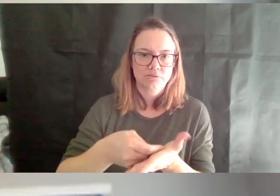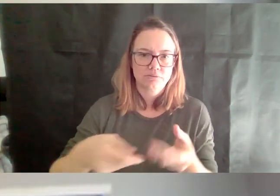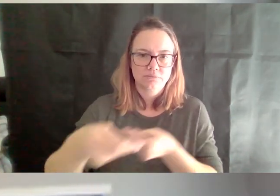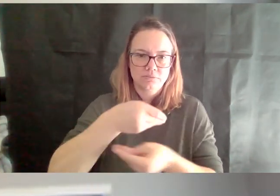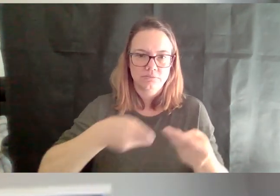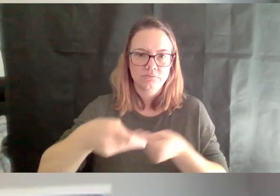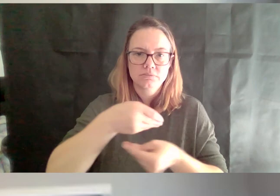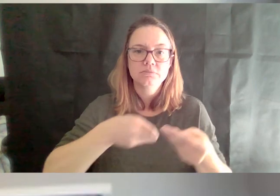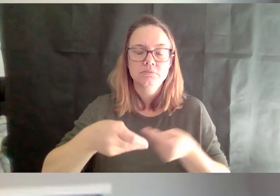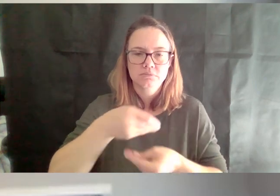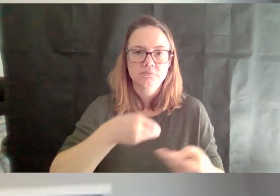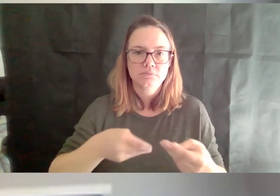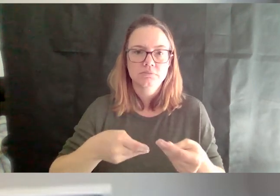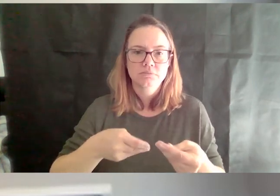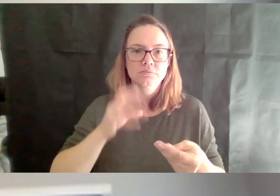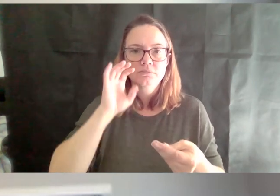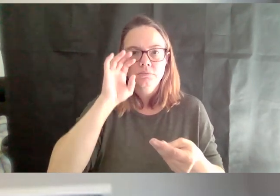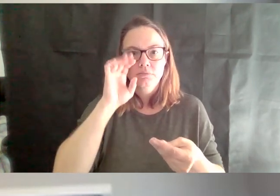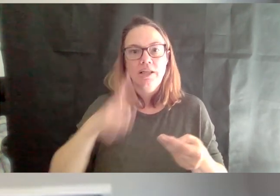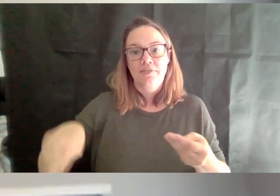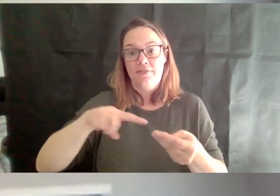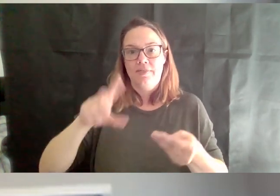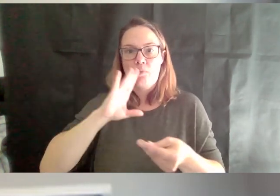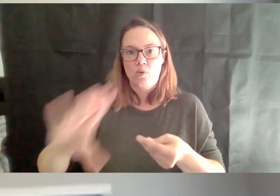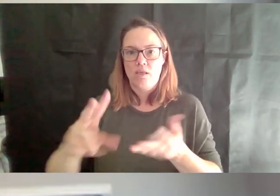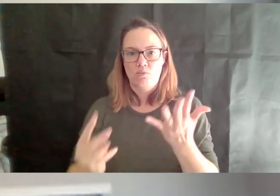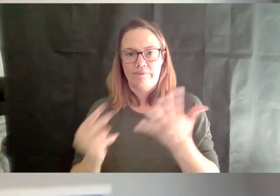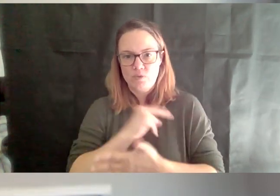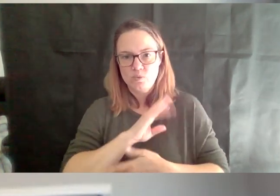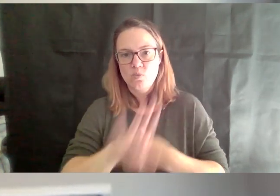and person we serve go over the consumer's income verse